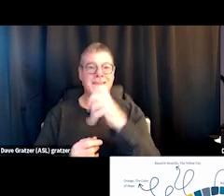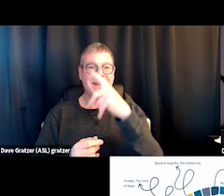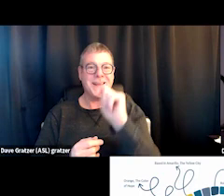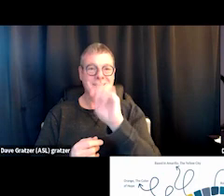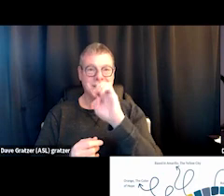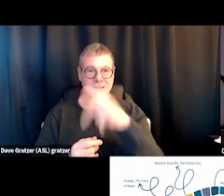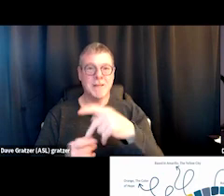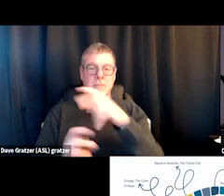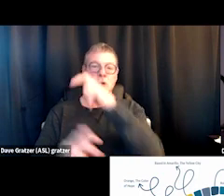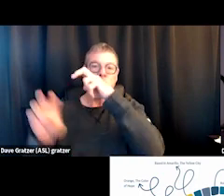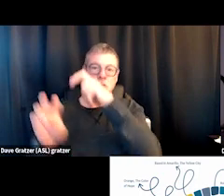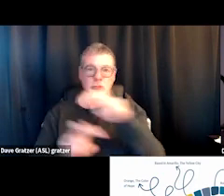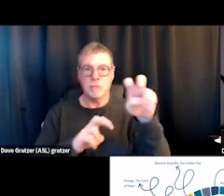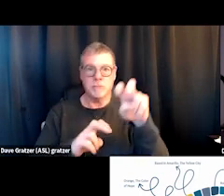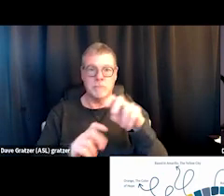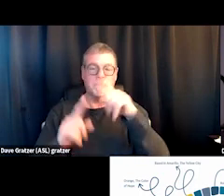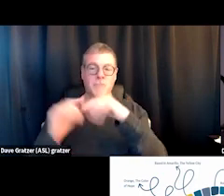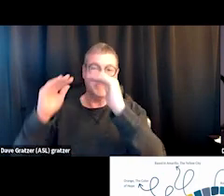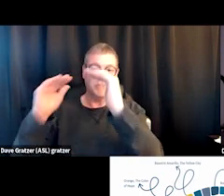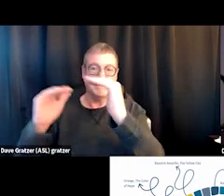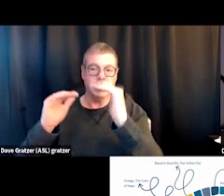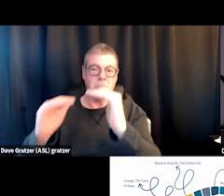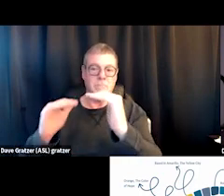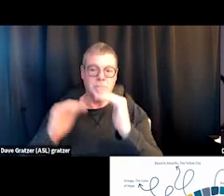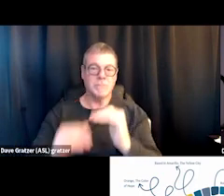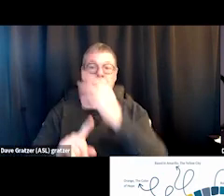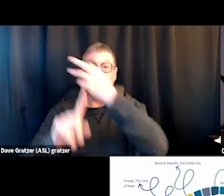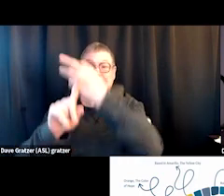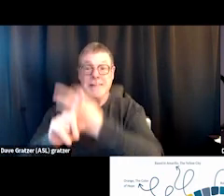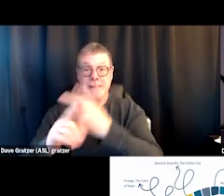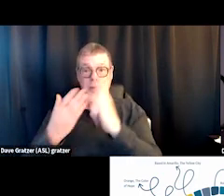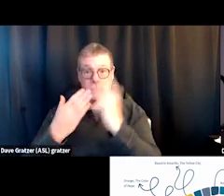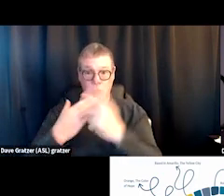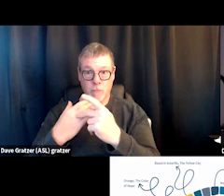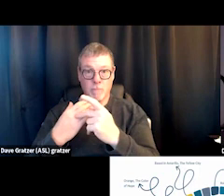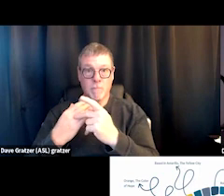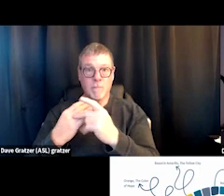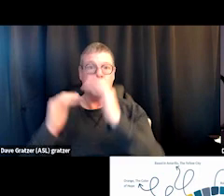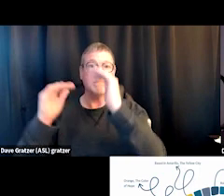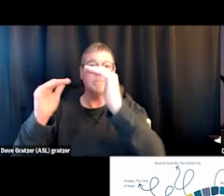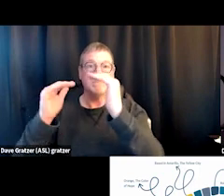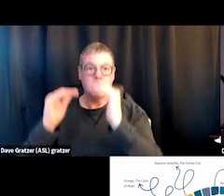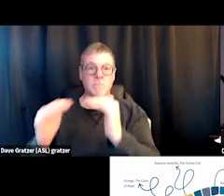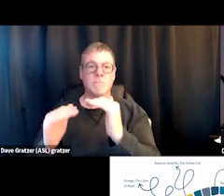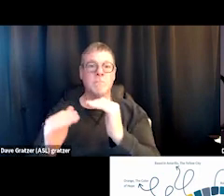where people can step down from that six-month program at Progress House into, you know, two year,